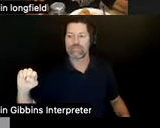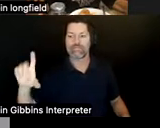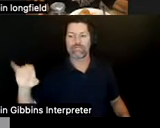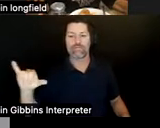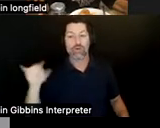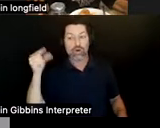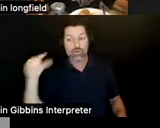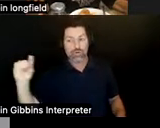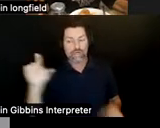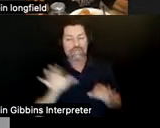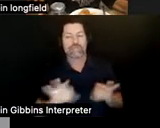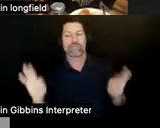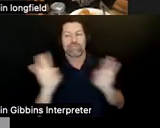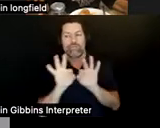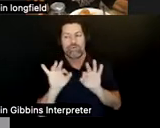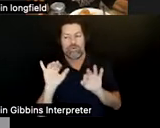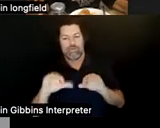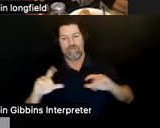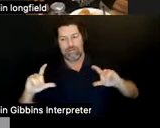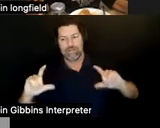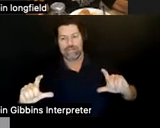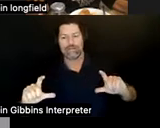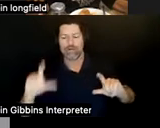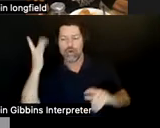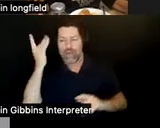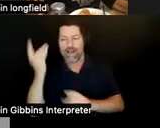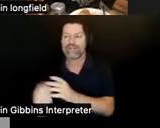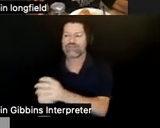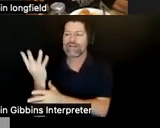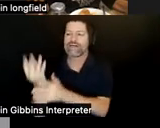the sedar plate because they symbolize 19:16:27 spring. Passover always takes place